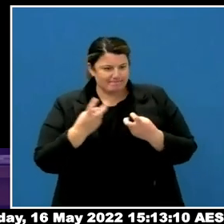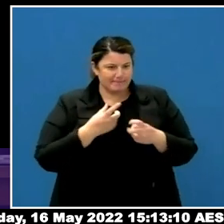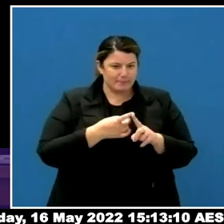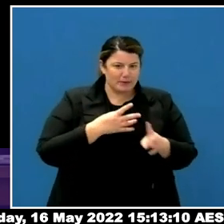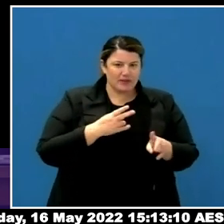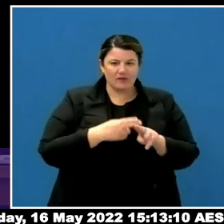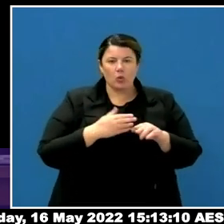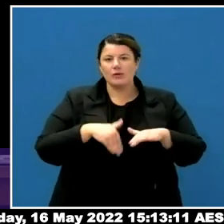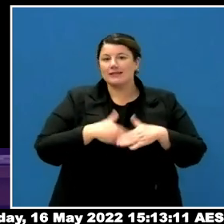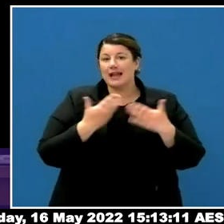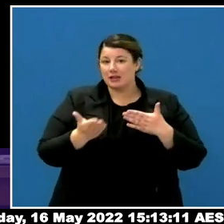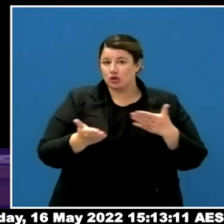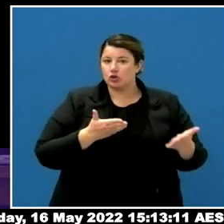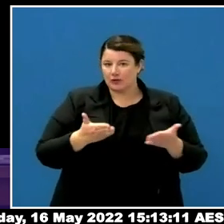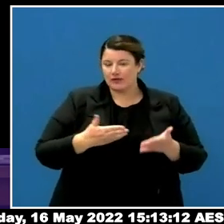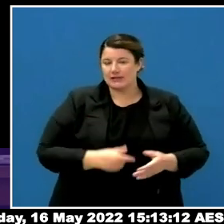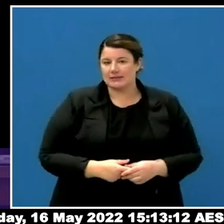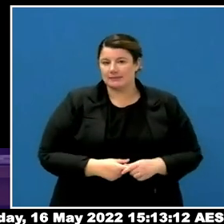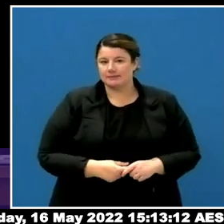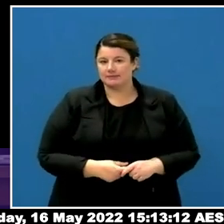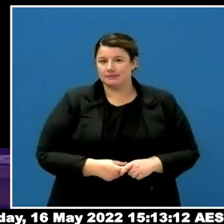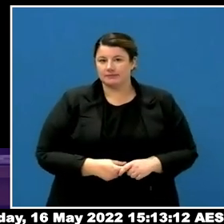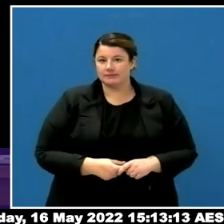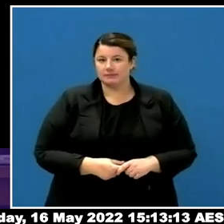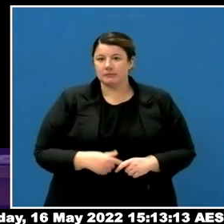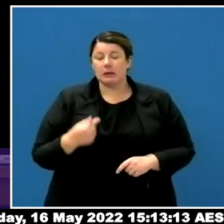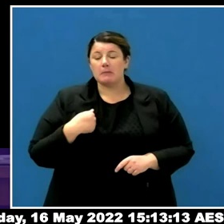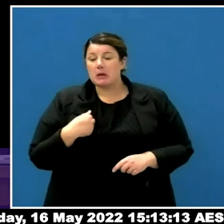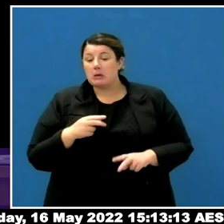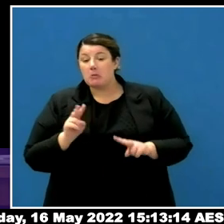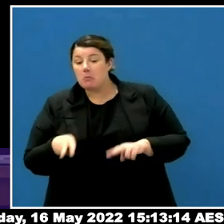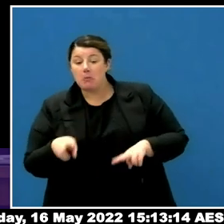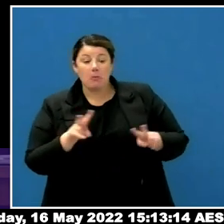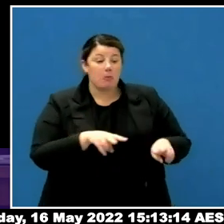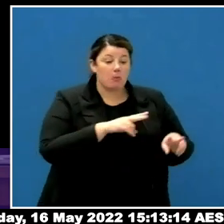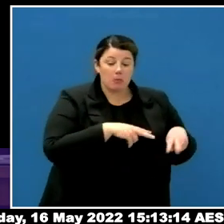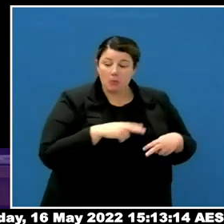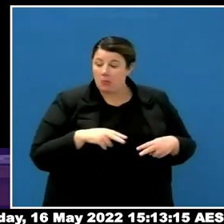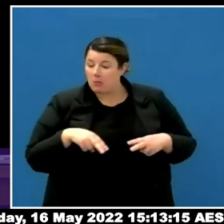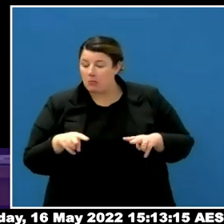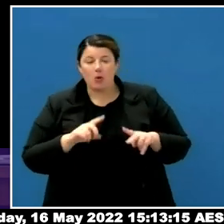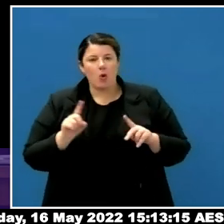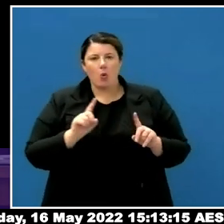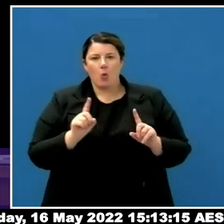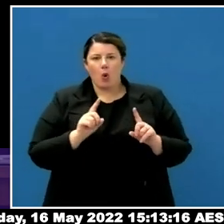And that just gave me an idea of what different sorts of companies were out there.